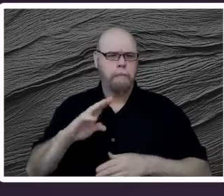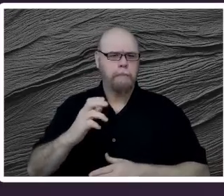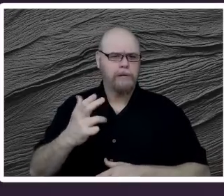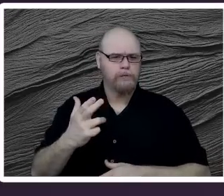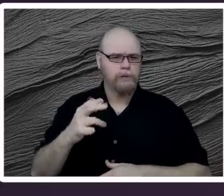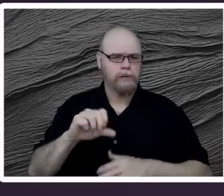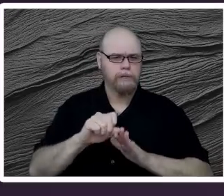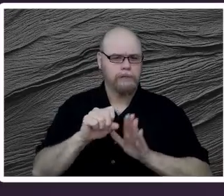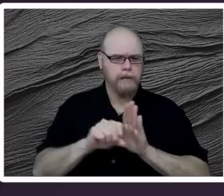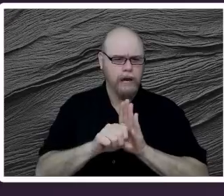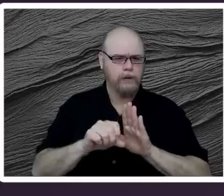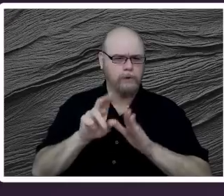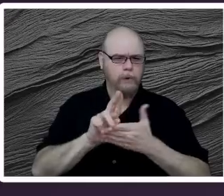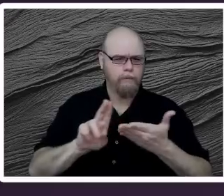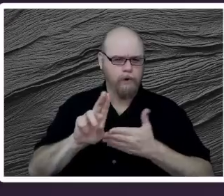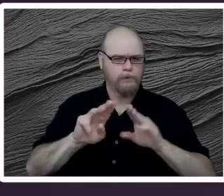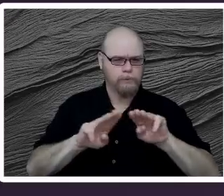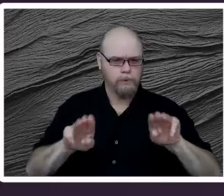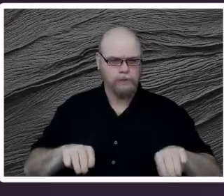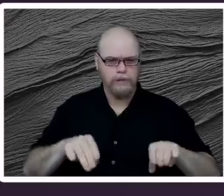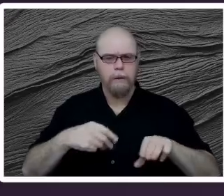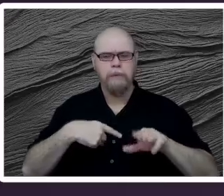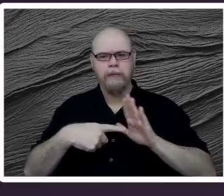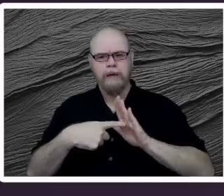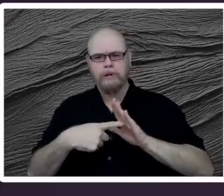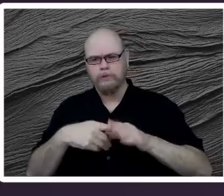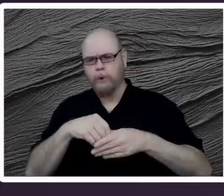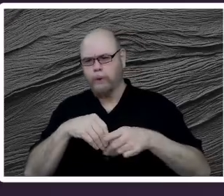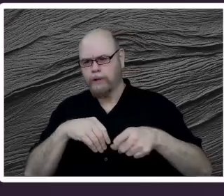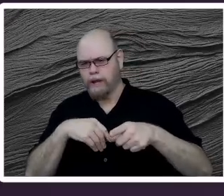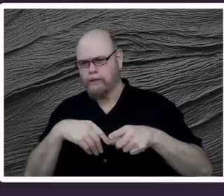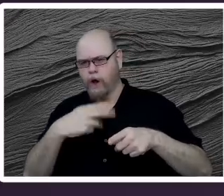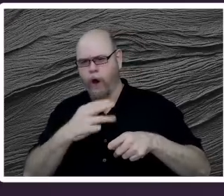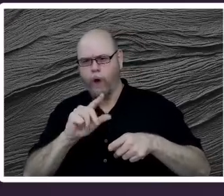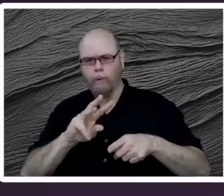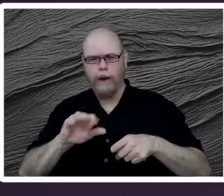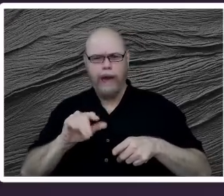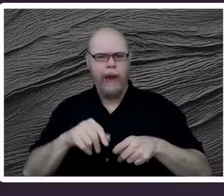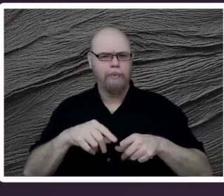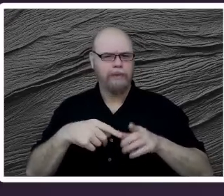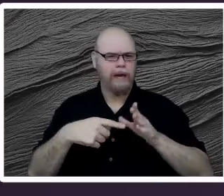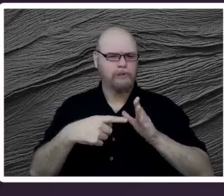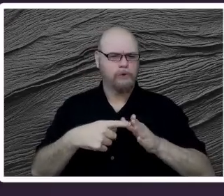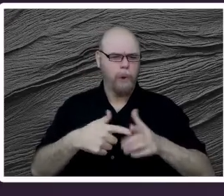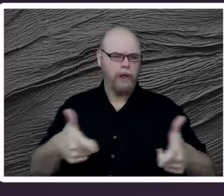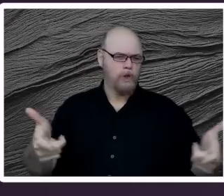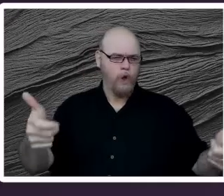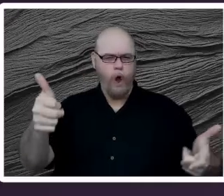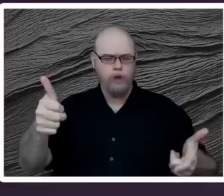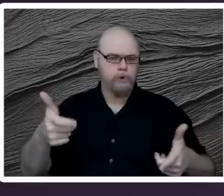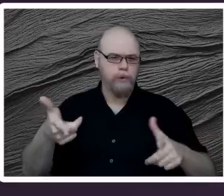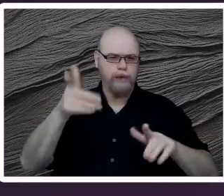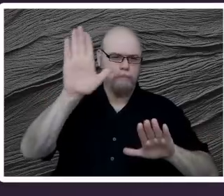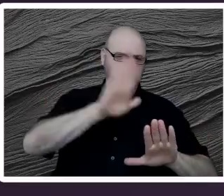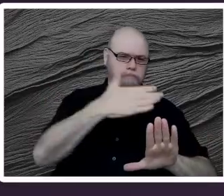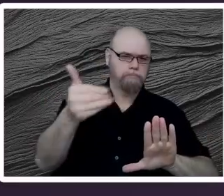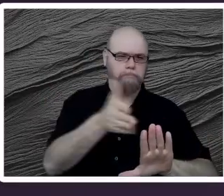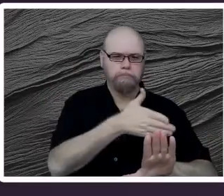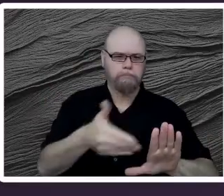and they enlarged the intro poster there and applied it with vinyl on the wall.